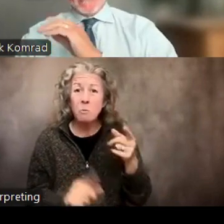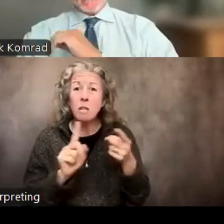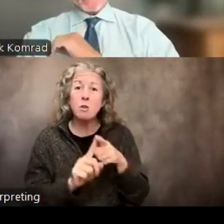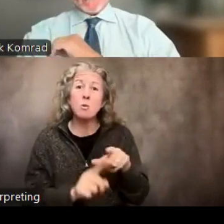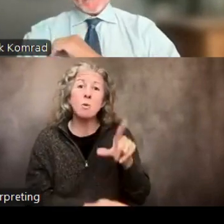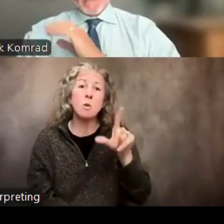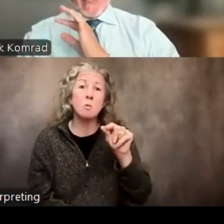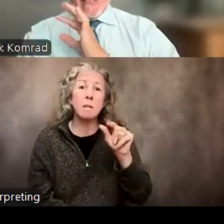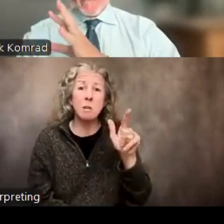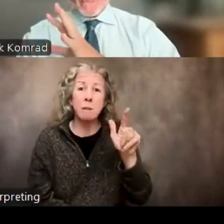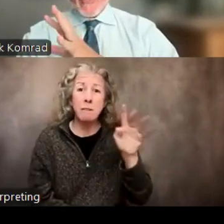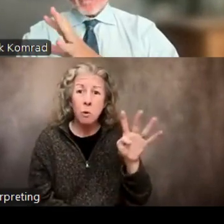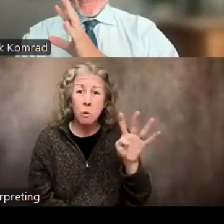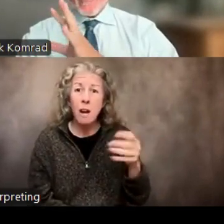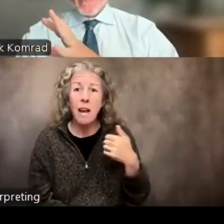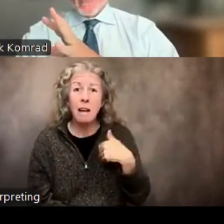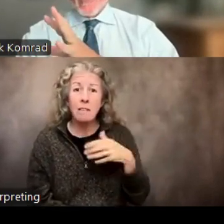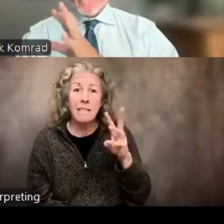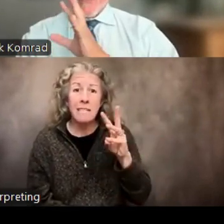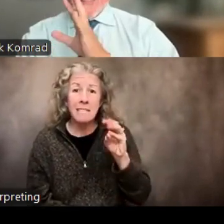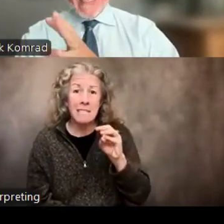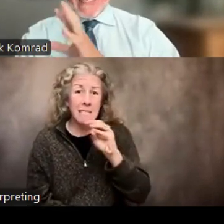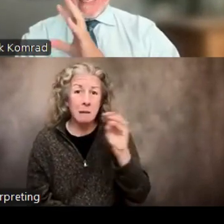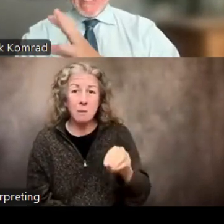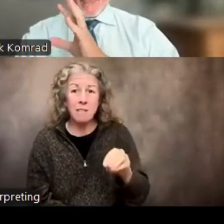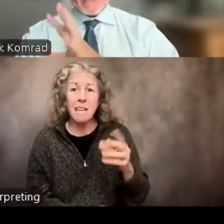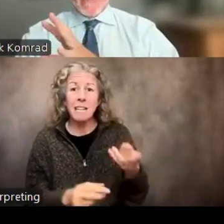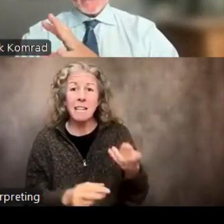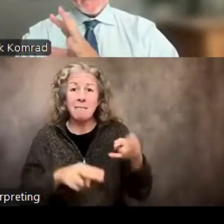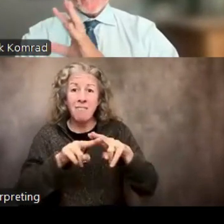increase in the number of psychiatric patients who've